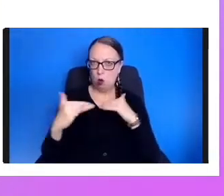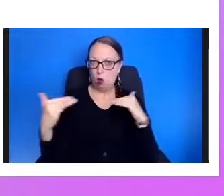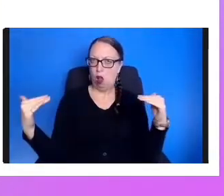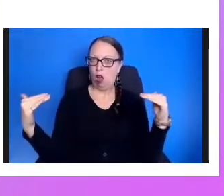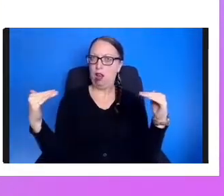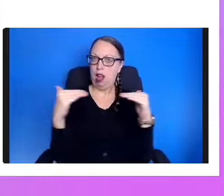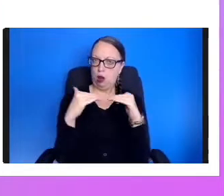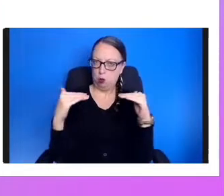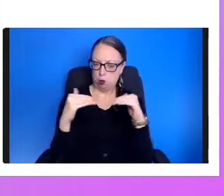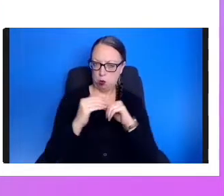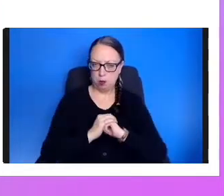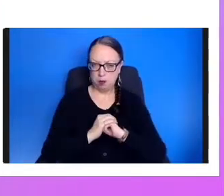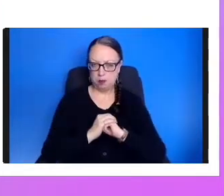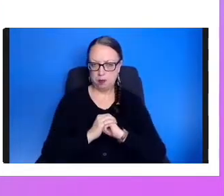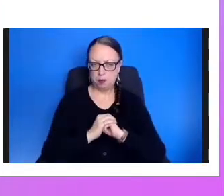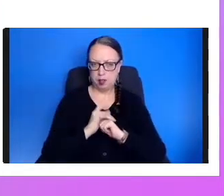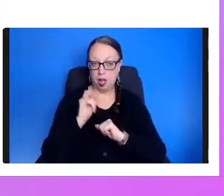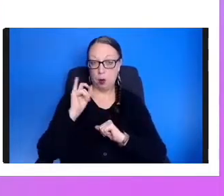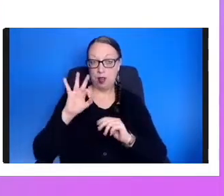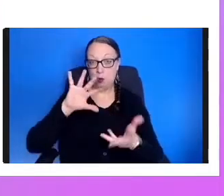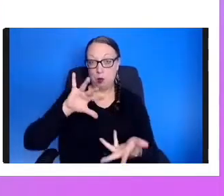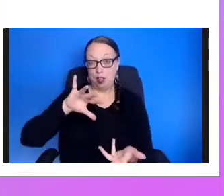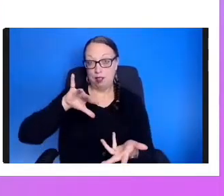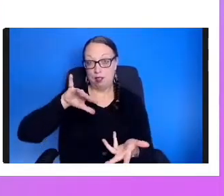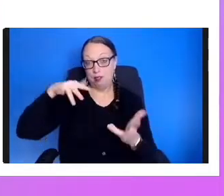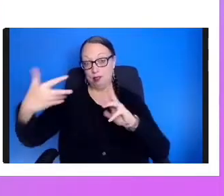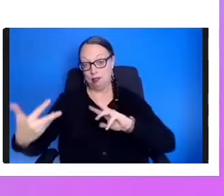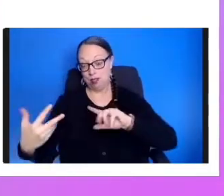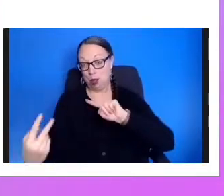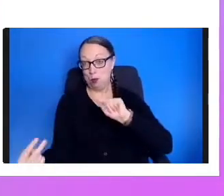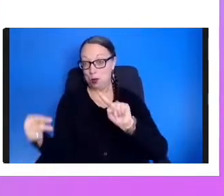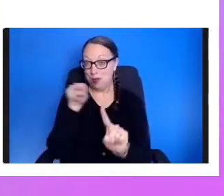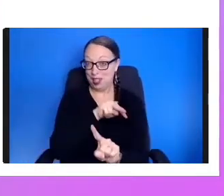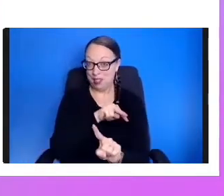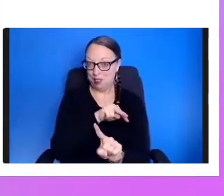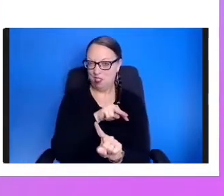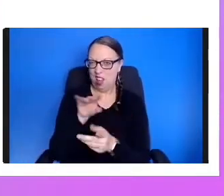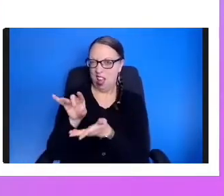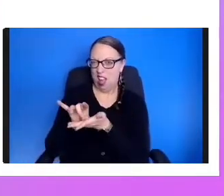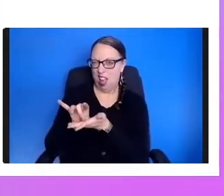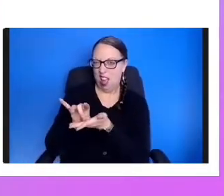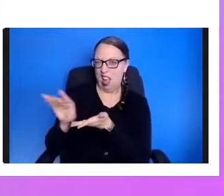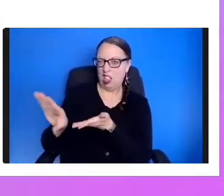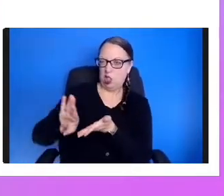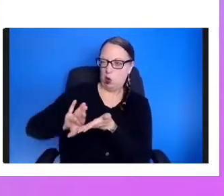If you flip it on its head exclusion is quite easy to understand because we all know the sensation and feeling of exclusion